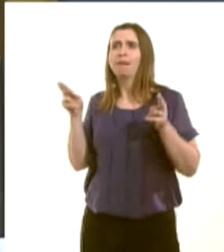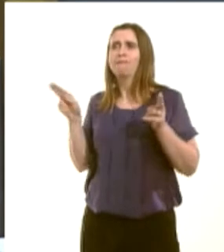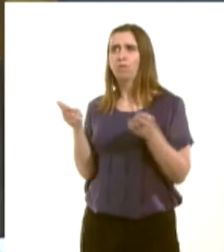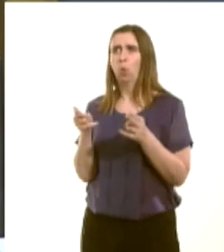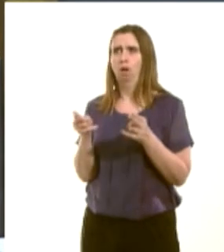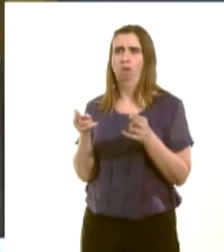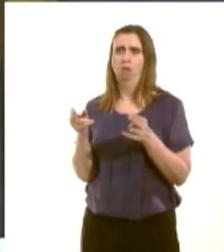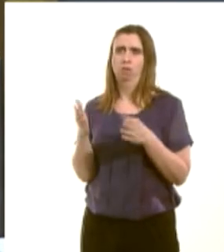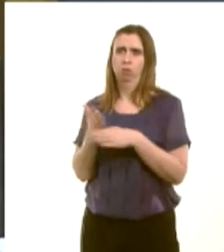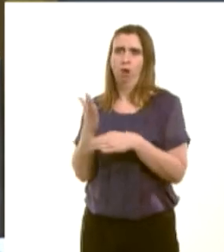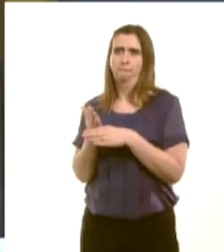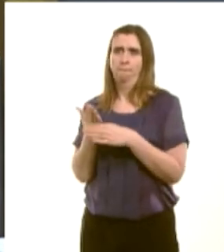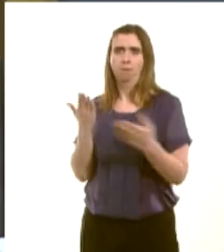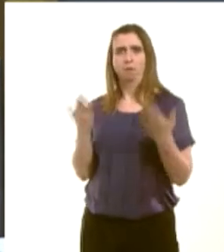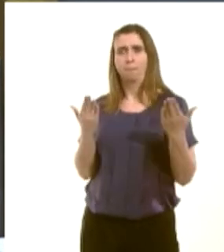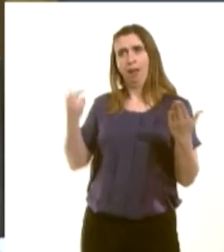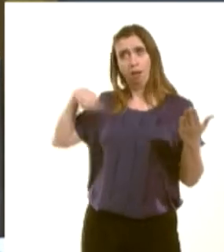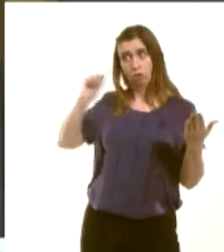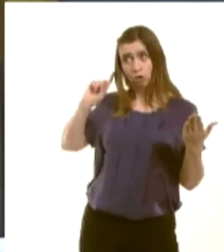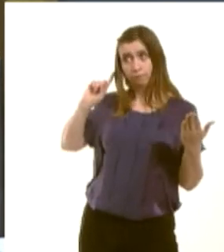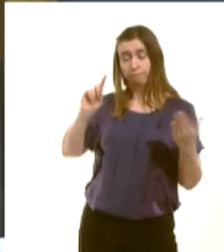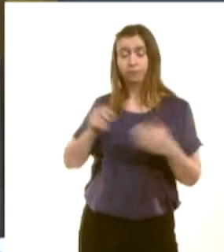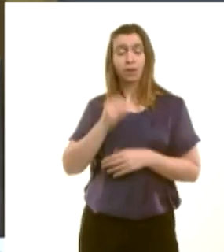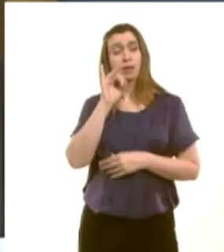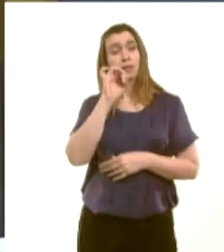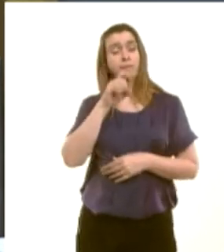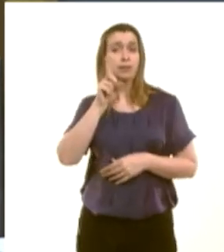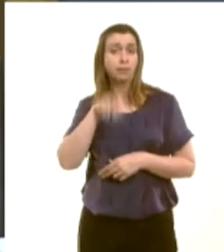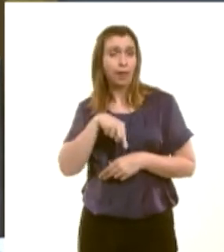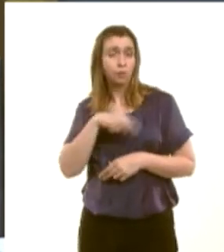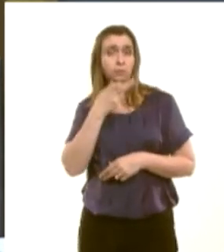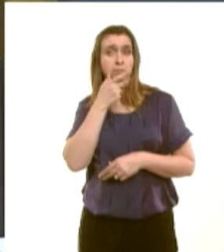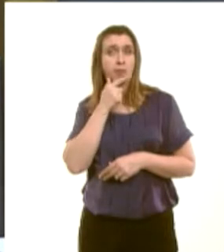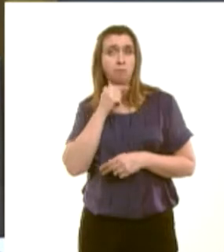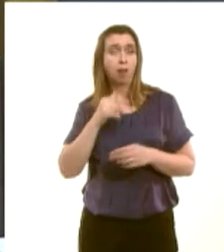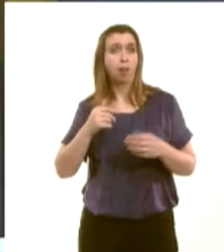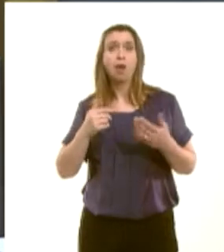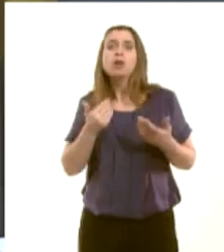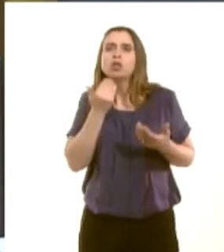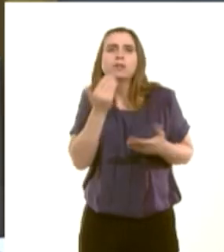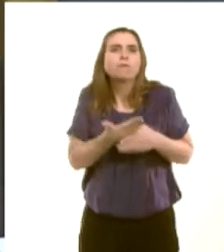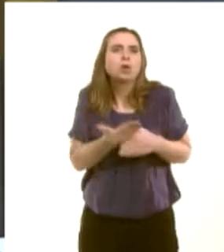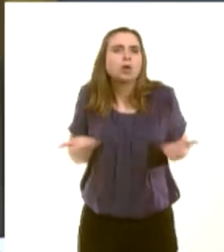this year as compared to last year; 70,000 people are underemployed. Thatís what austerity